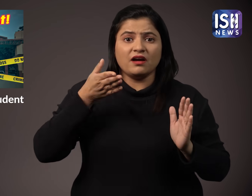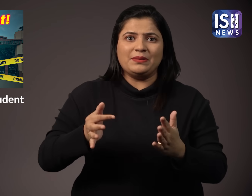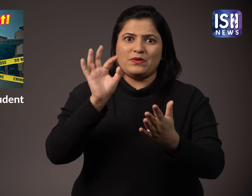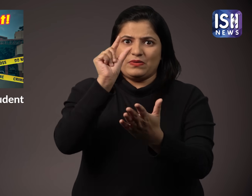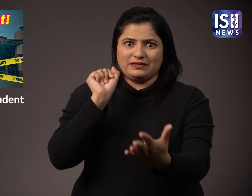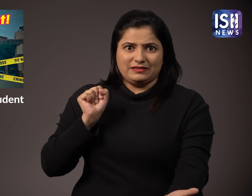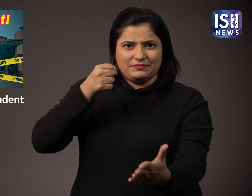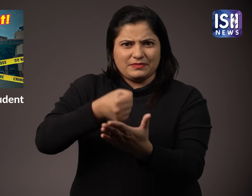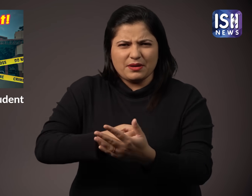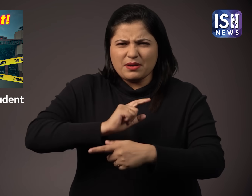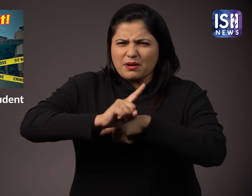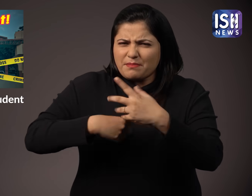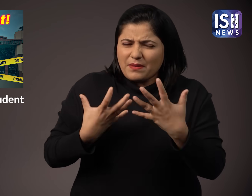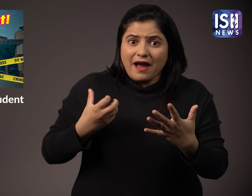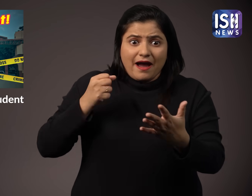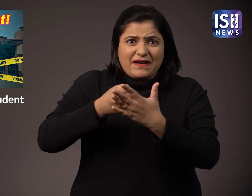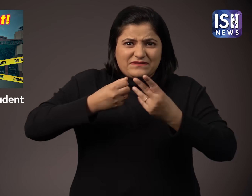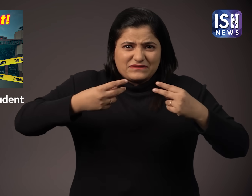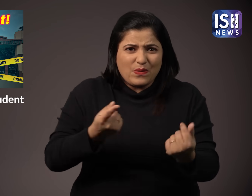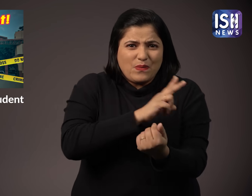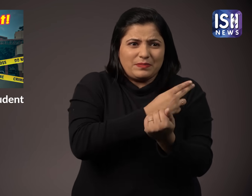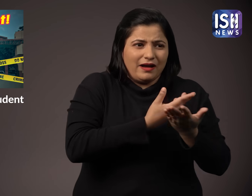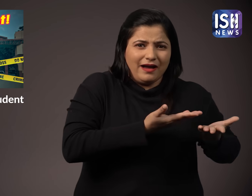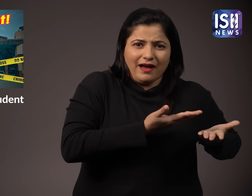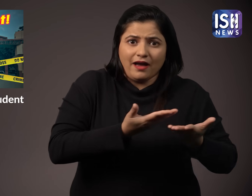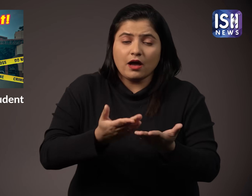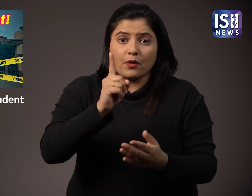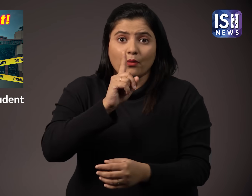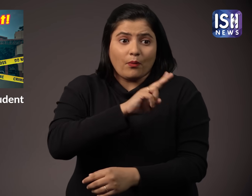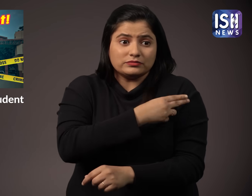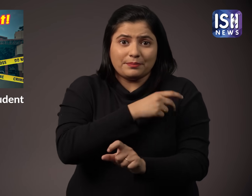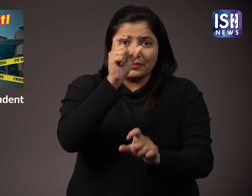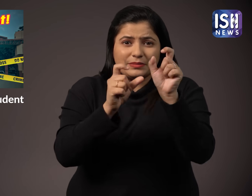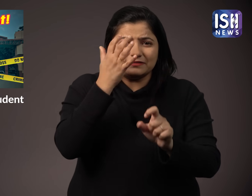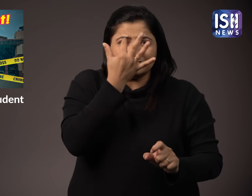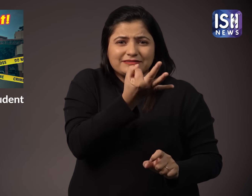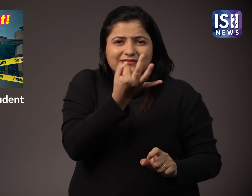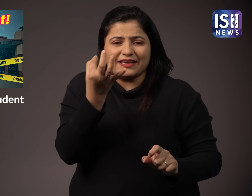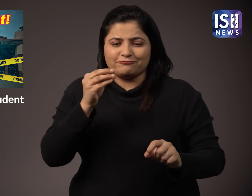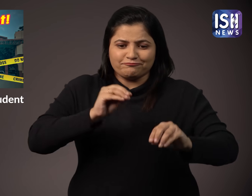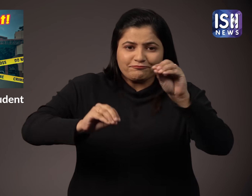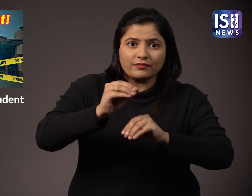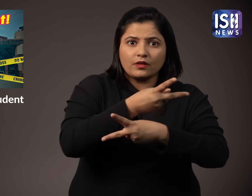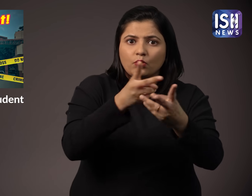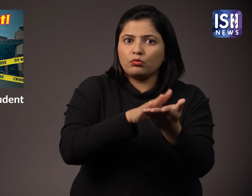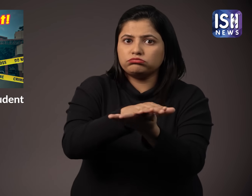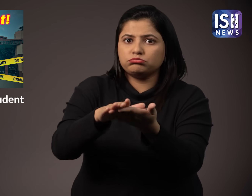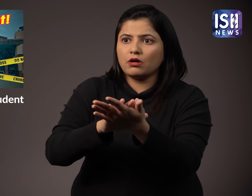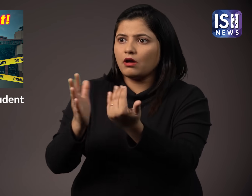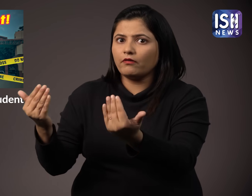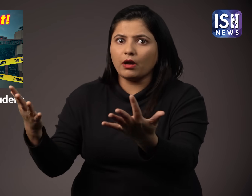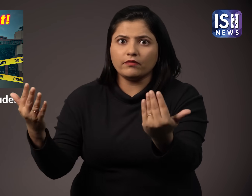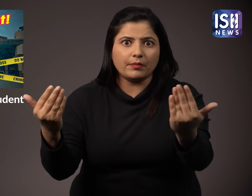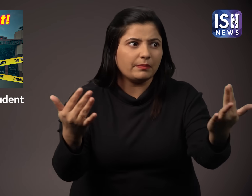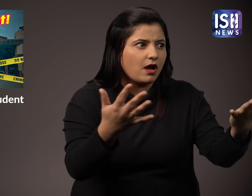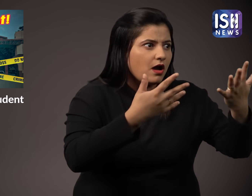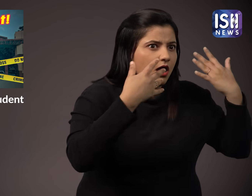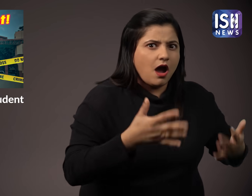Once they reached the hospital, they immediately took him to the doctors. But there were no experts available there.